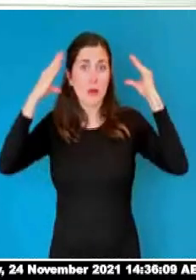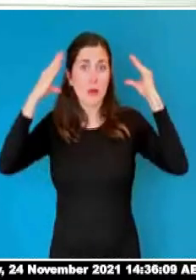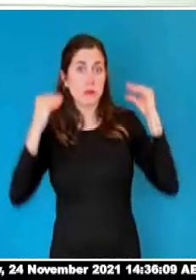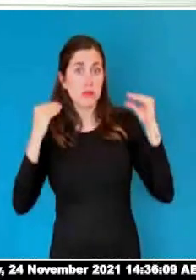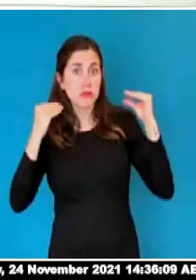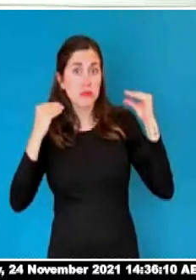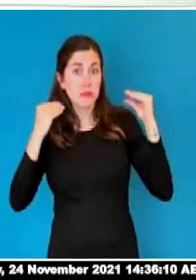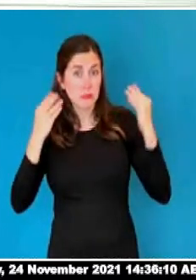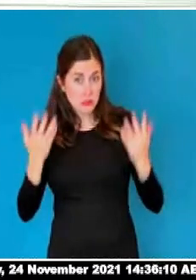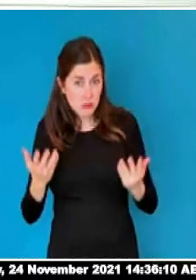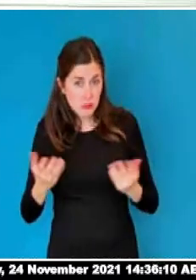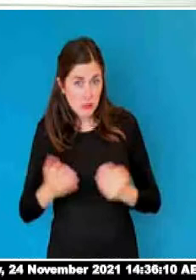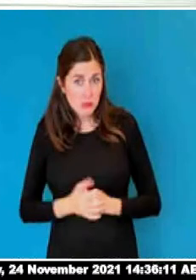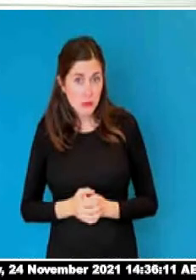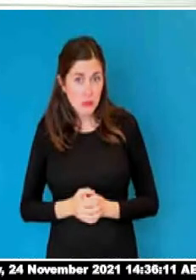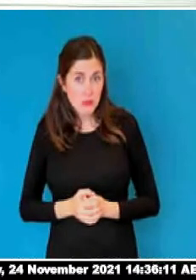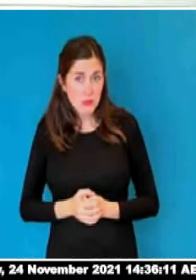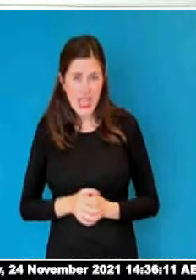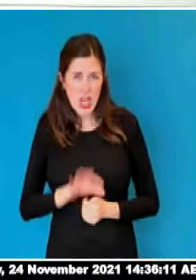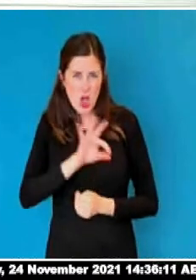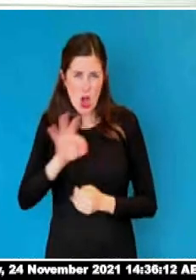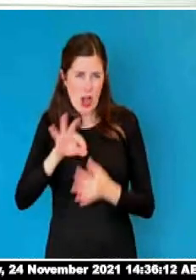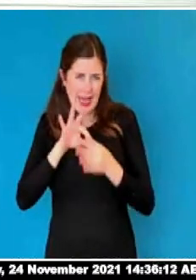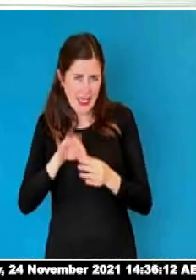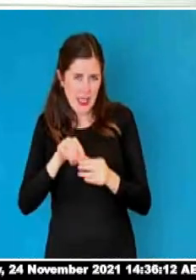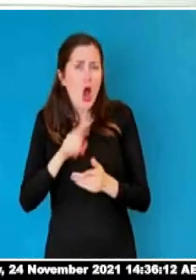It doesn't deal with matters of that kind?